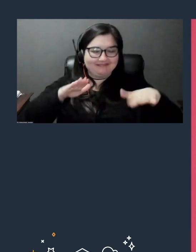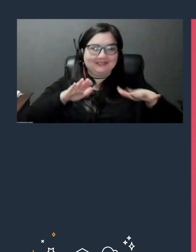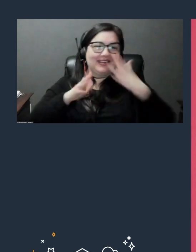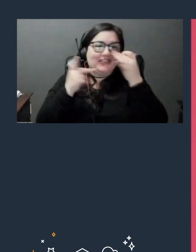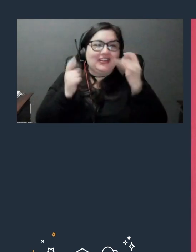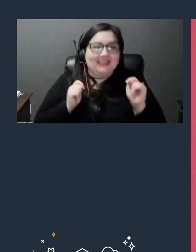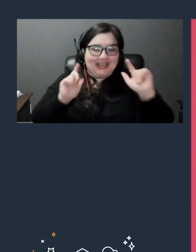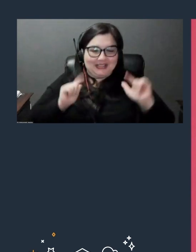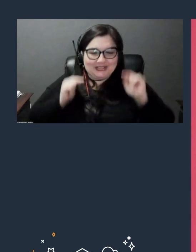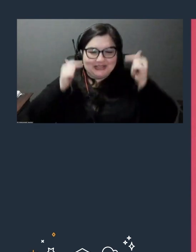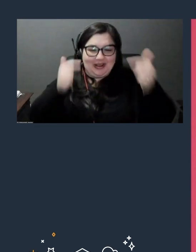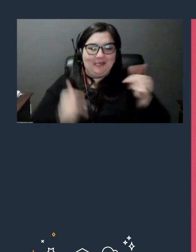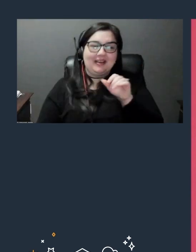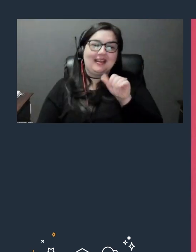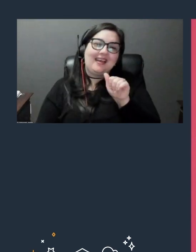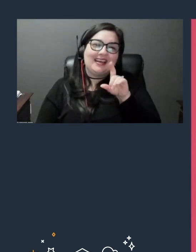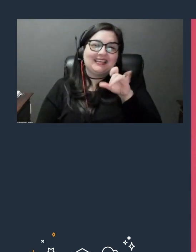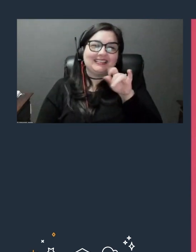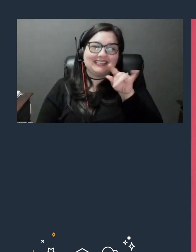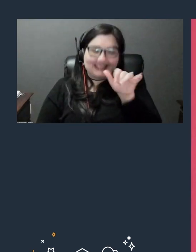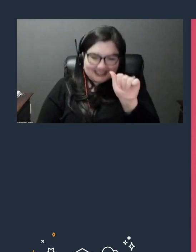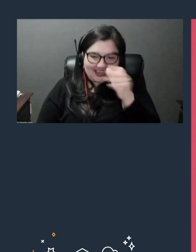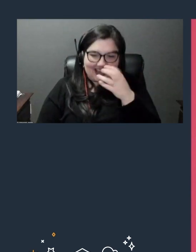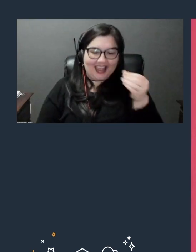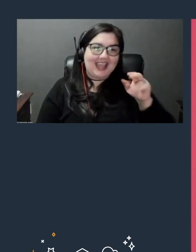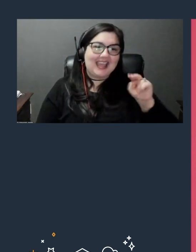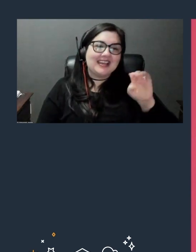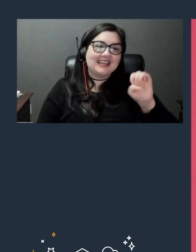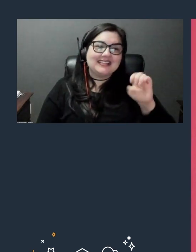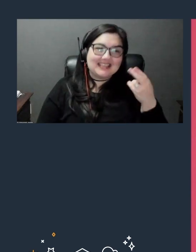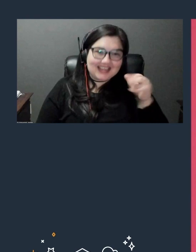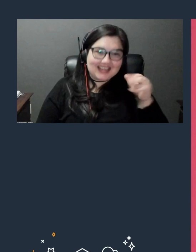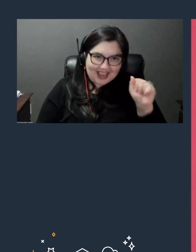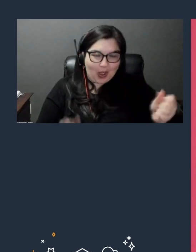and we're gonna hear about multi-region storage architectures in S3.